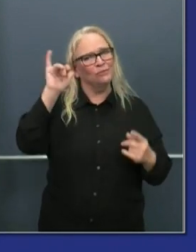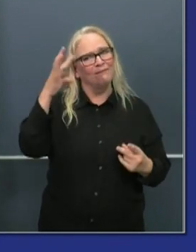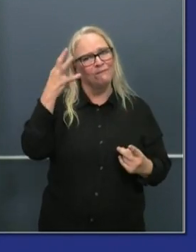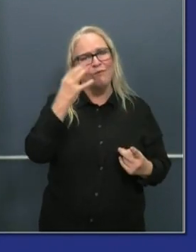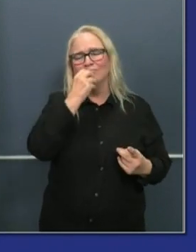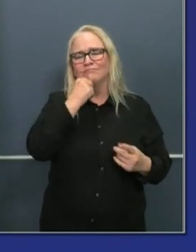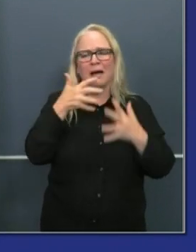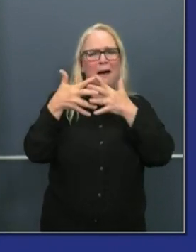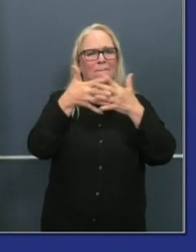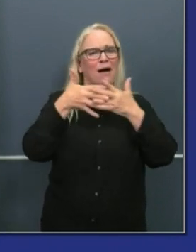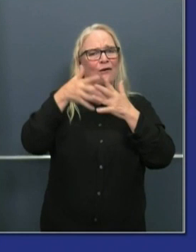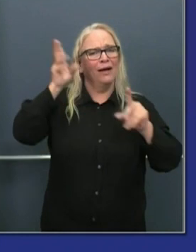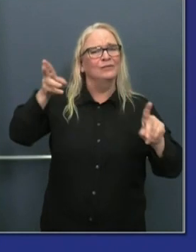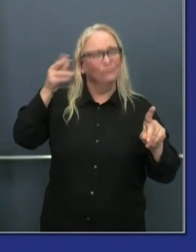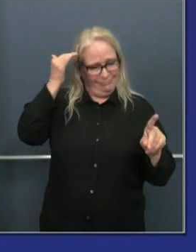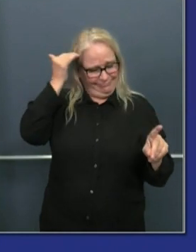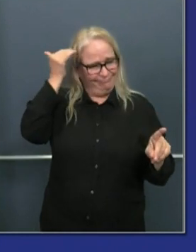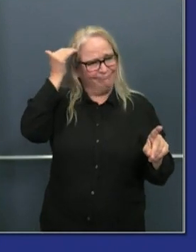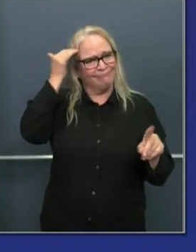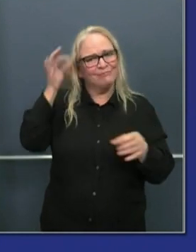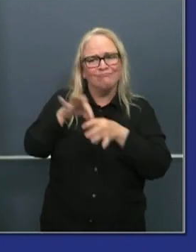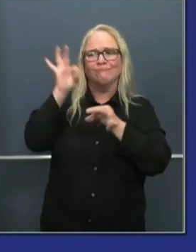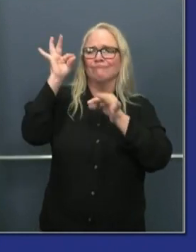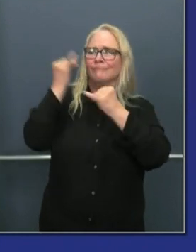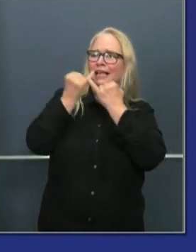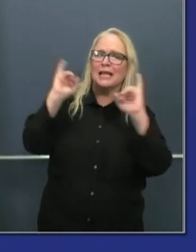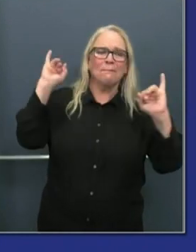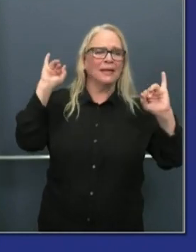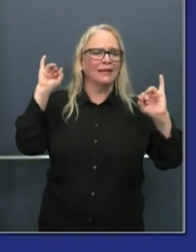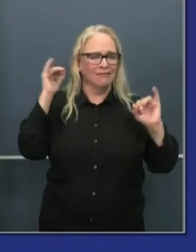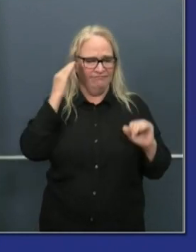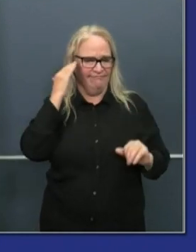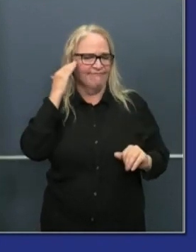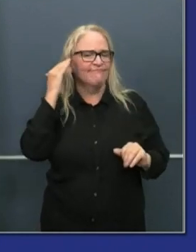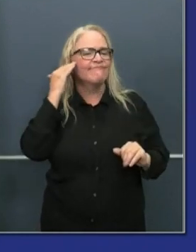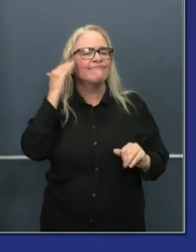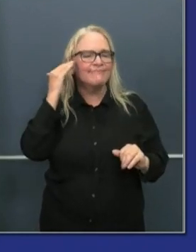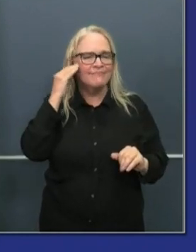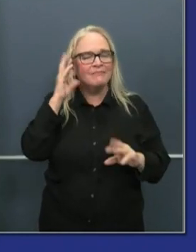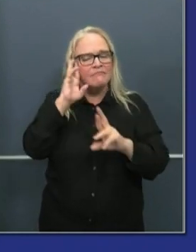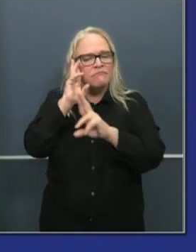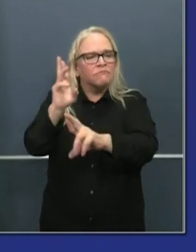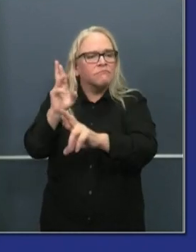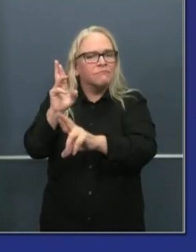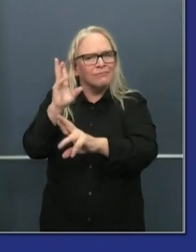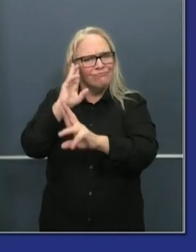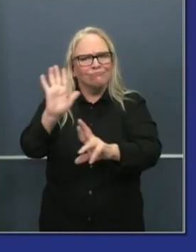JULY WEEKEND AND EVERYTHING IT REPRESENTS TO OUR NATION, AND